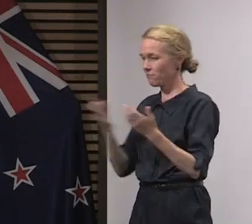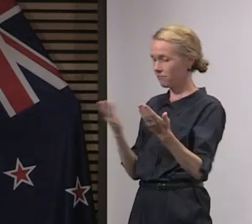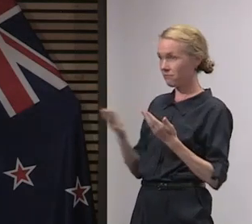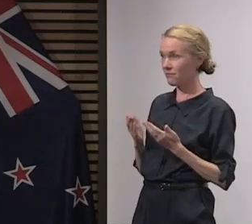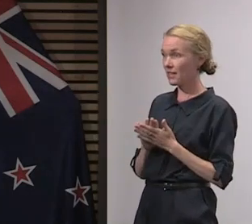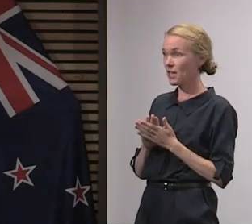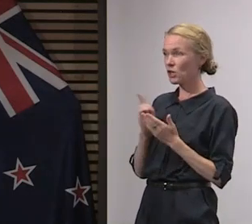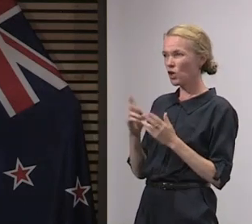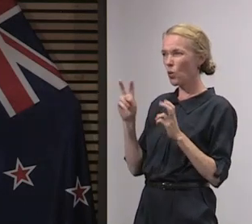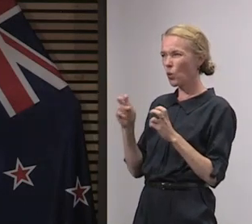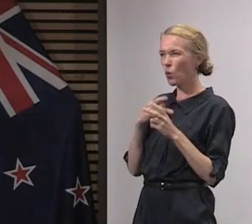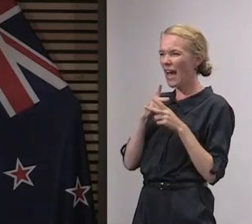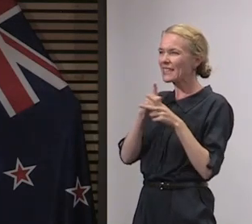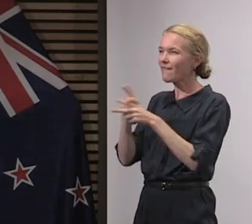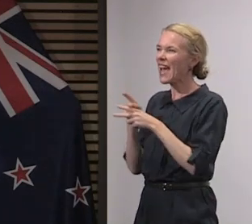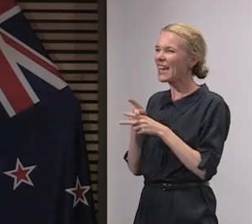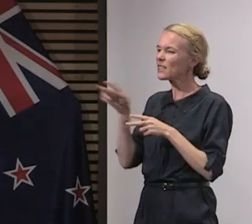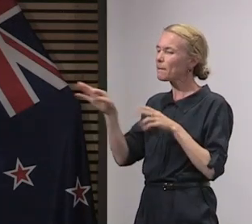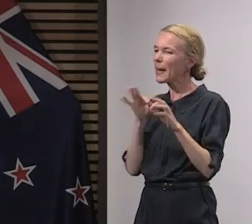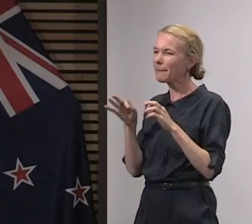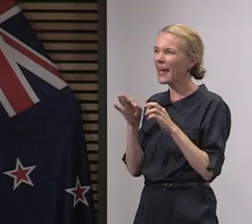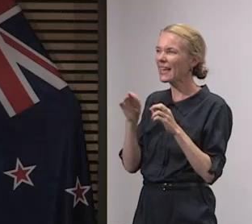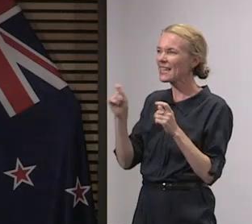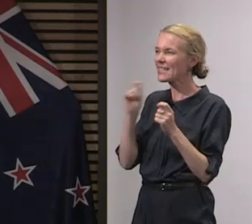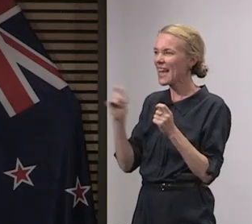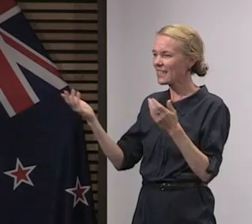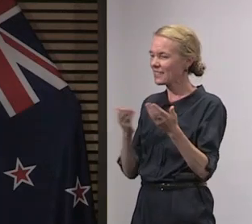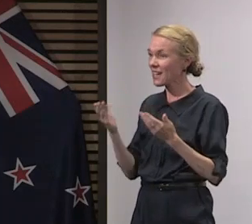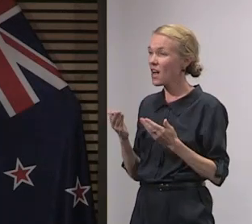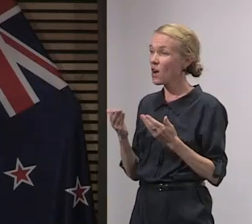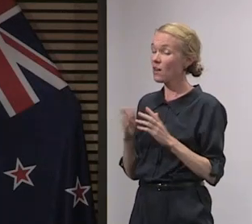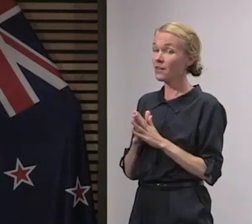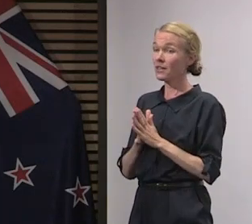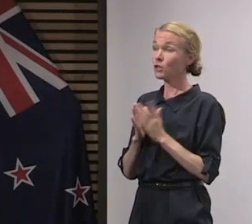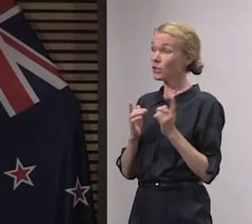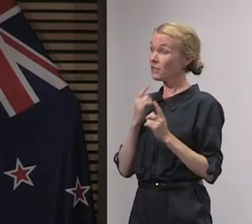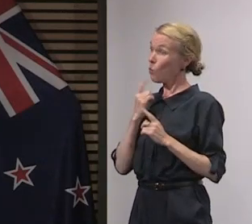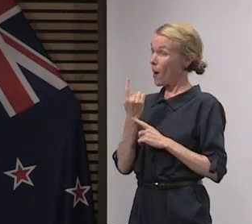looking very good. We are expecting to finalise that in the next day or two.